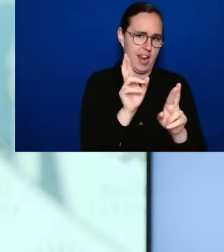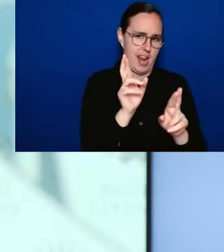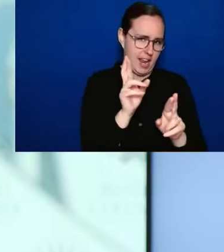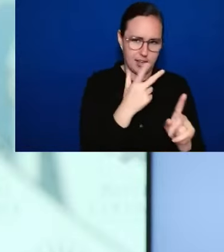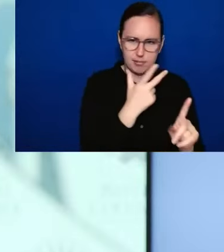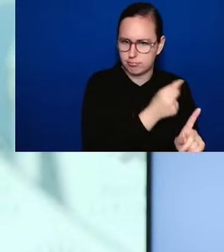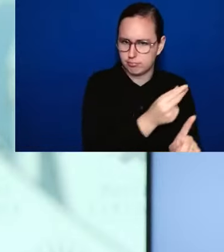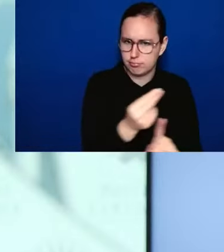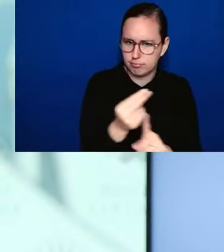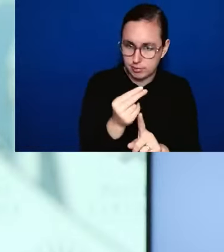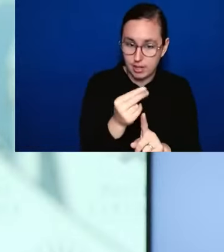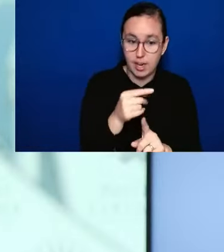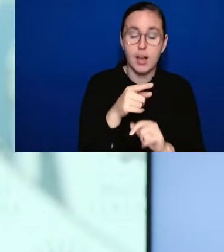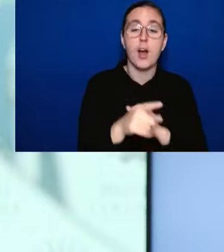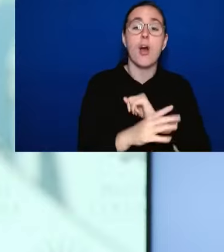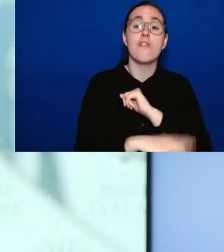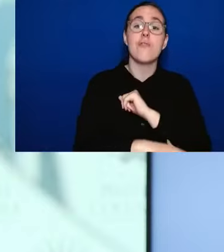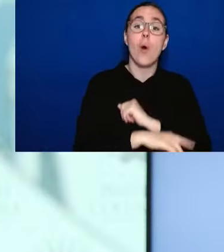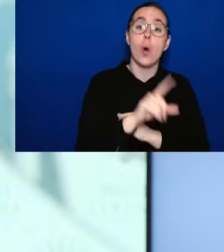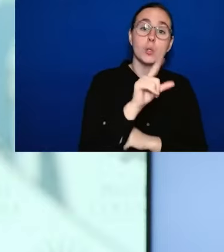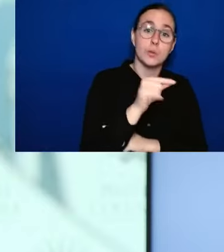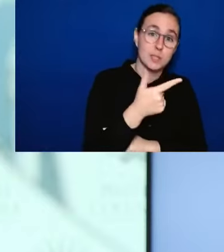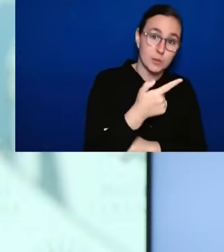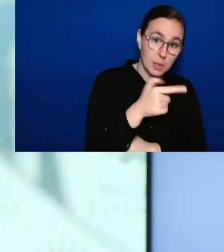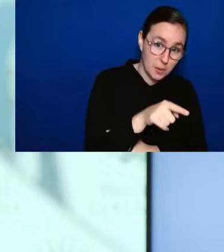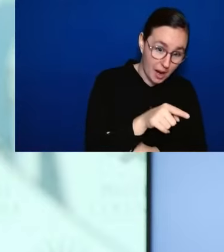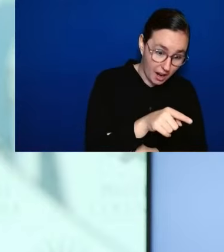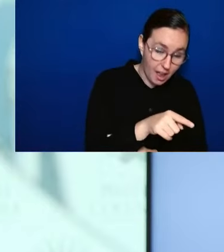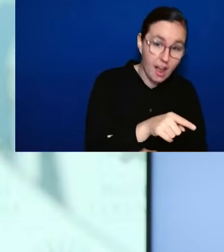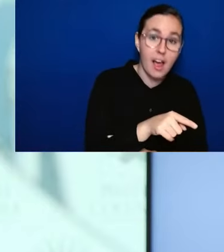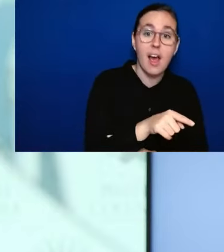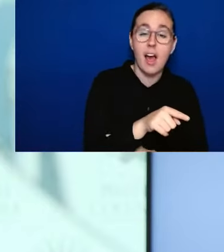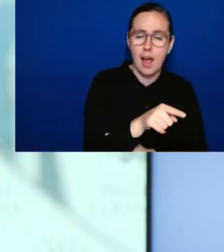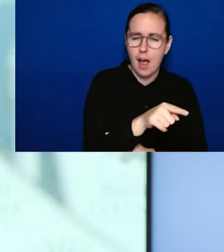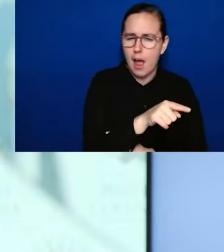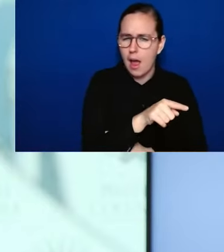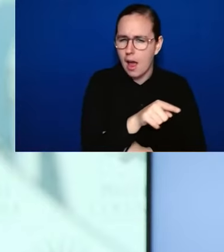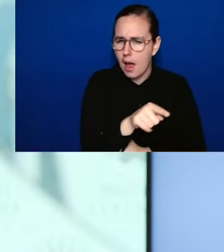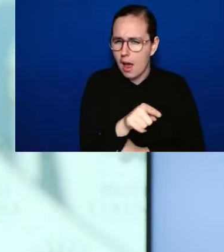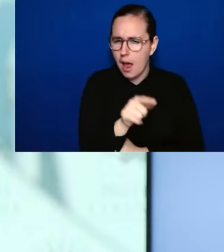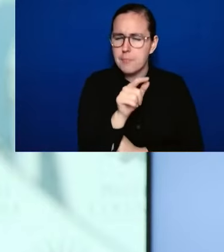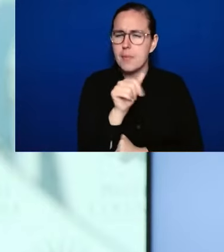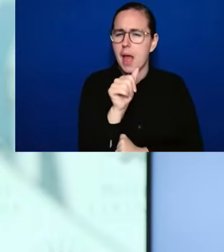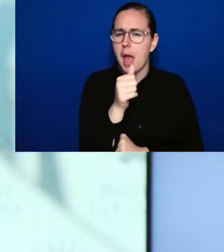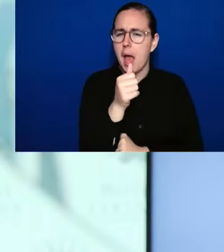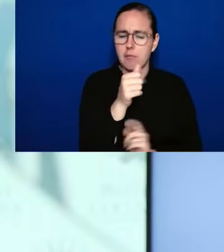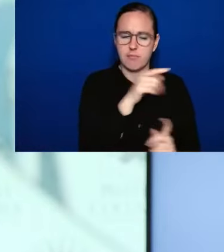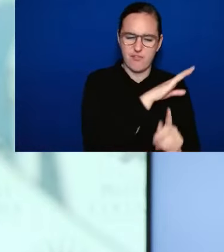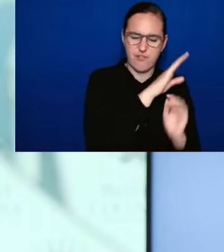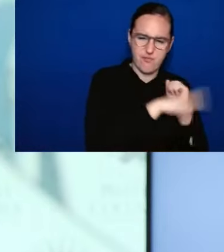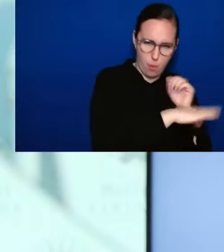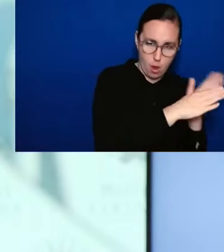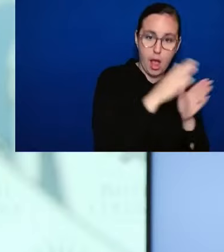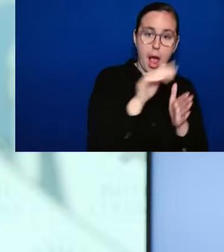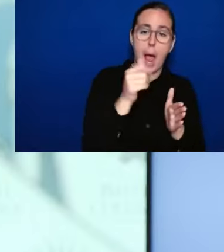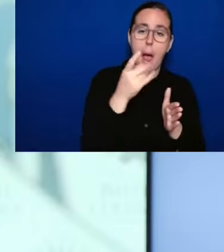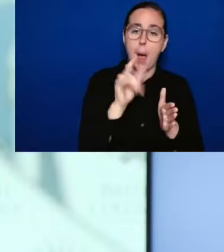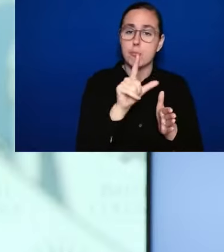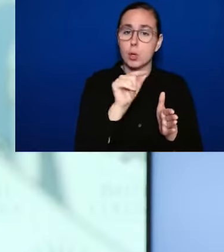April twenty twenty one for we had prepared with a very significant so the plants and-